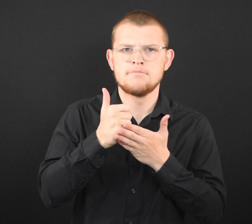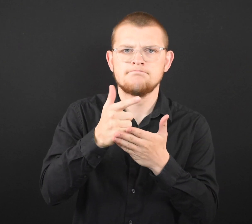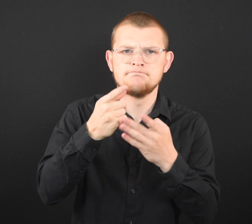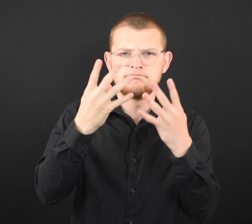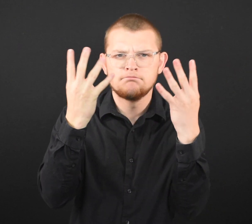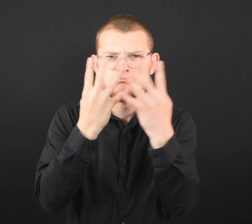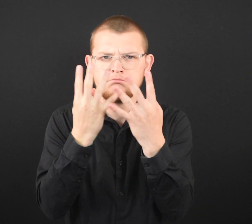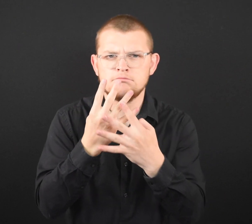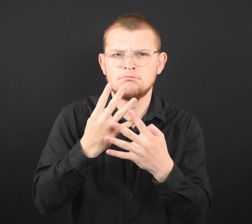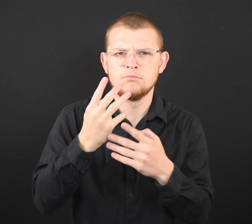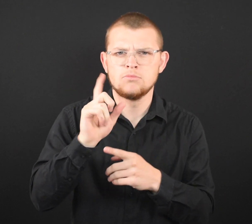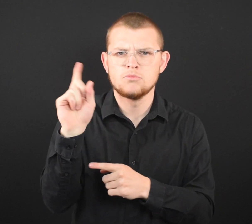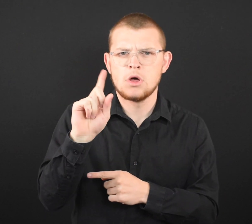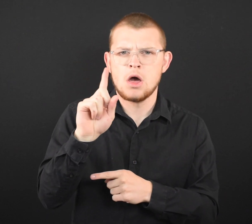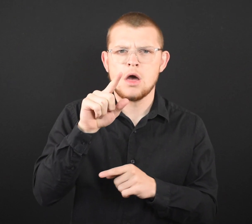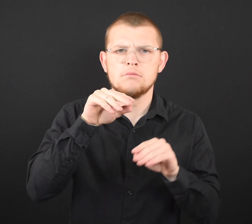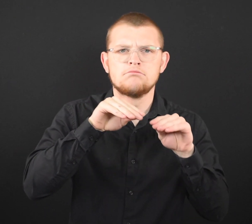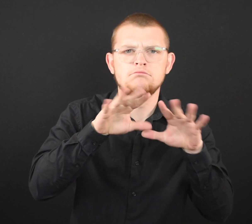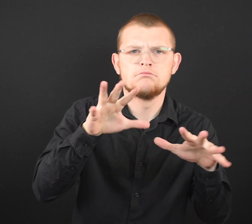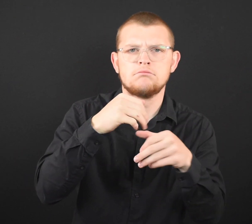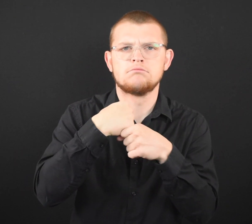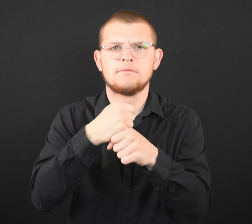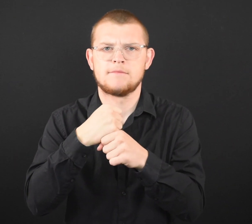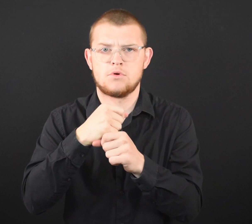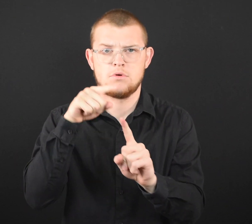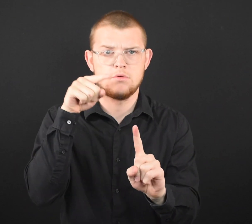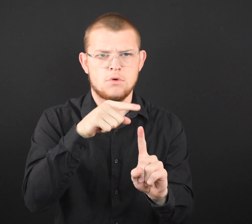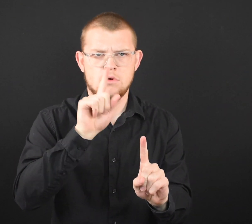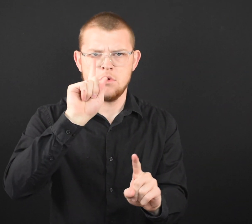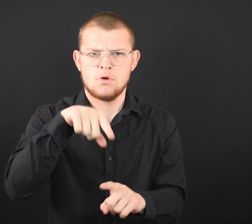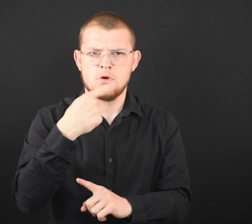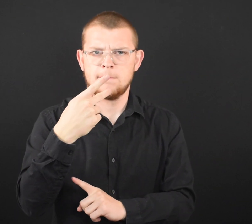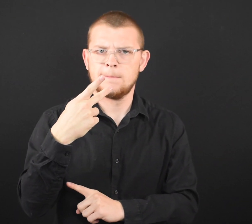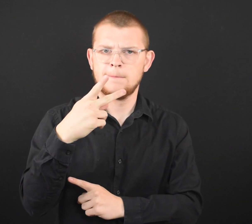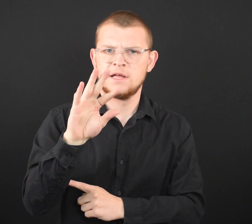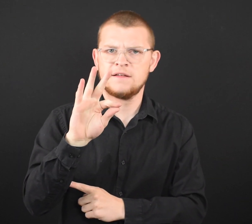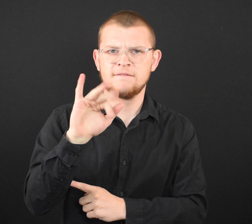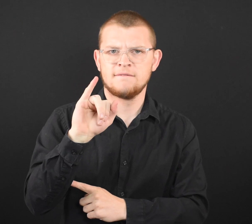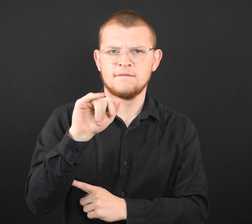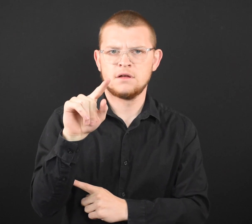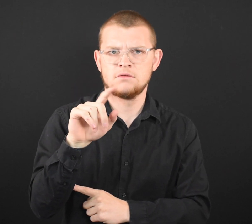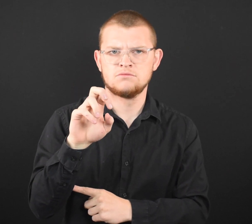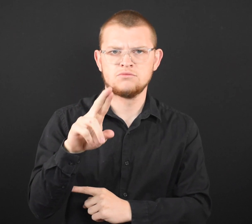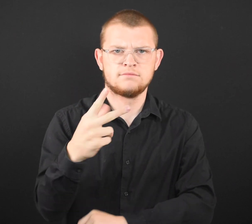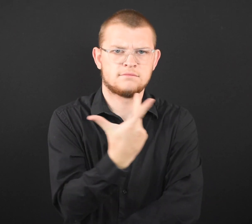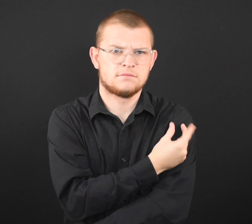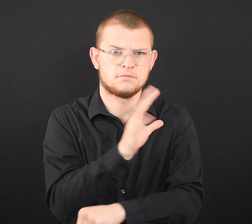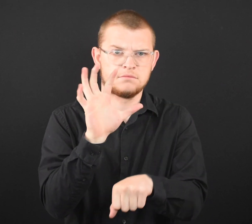which allows you to filter by vaccine manufacturer and search for only Pfizer vaccine appointments.